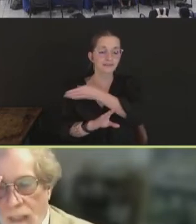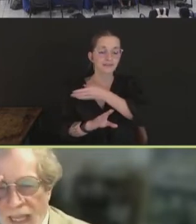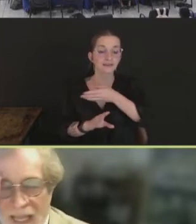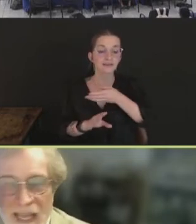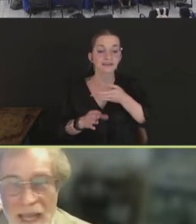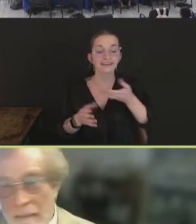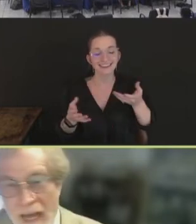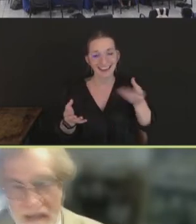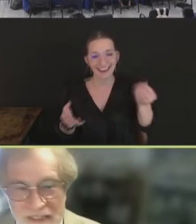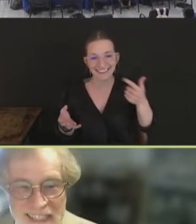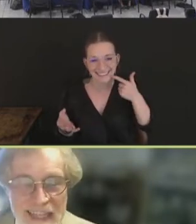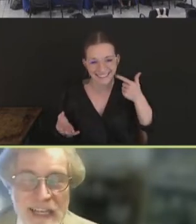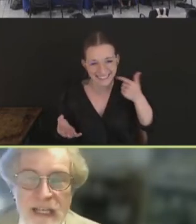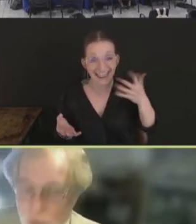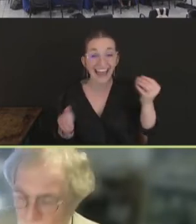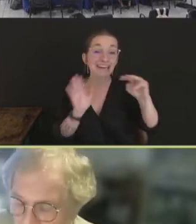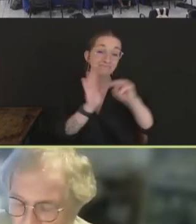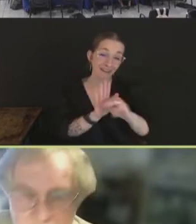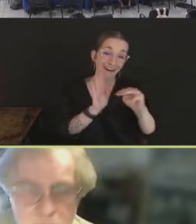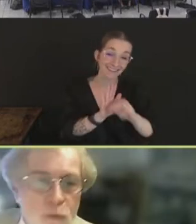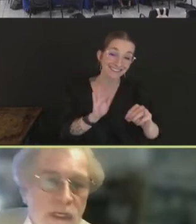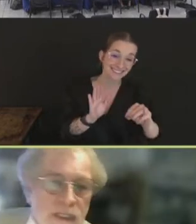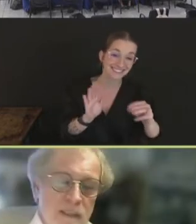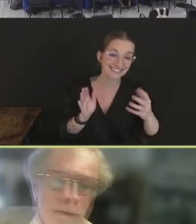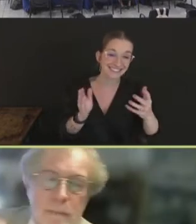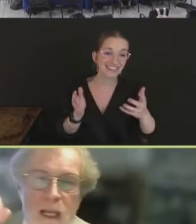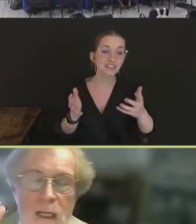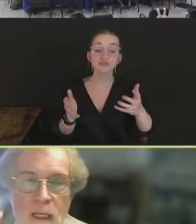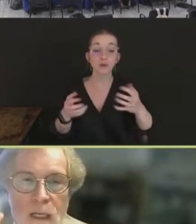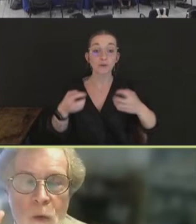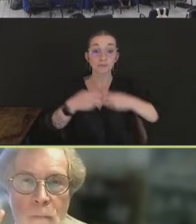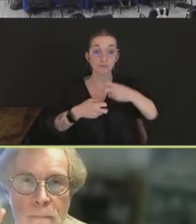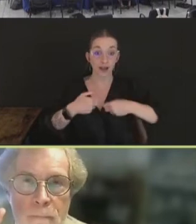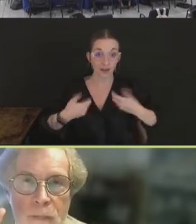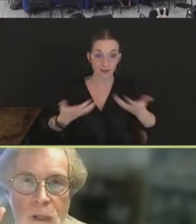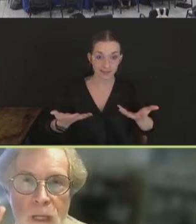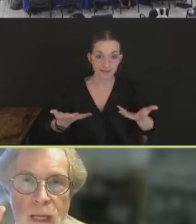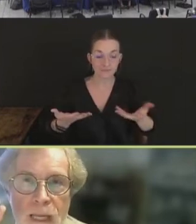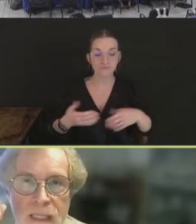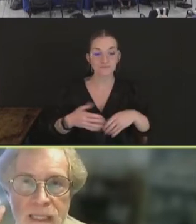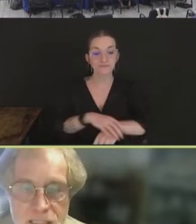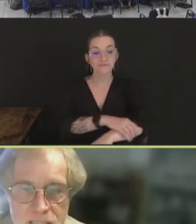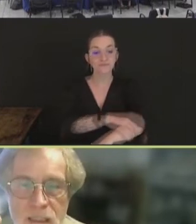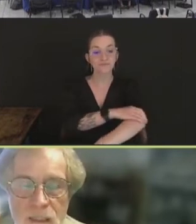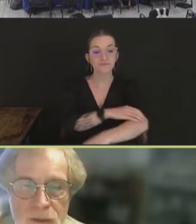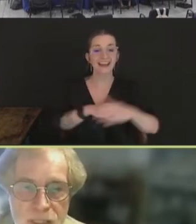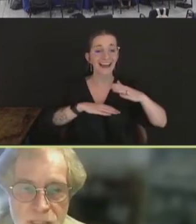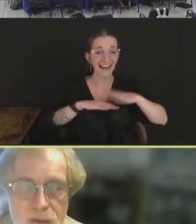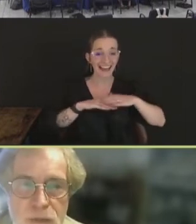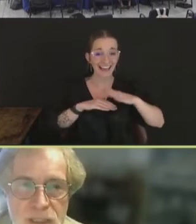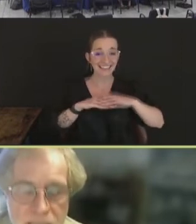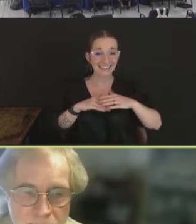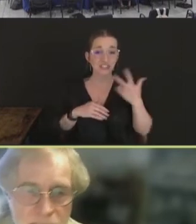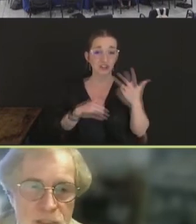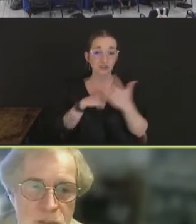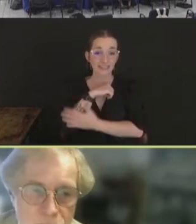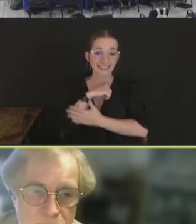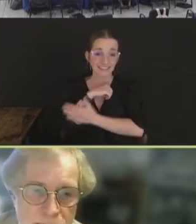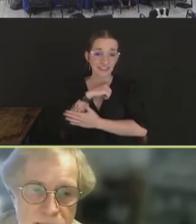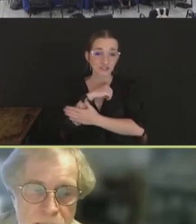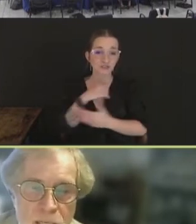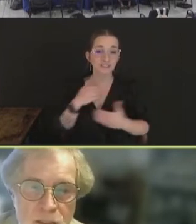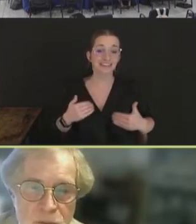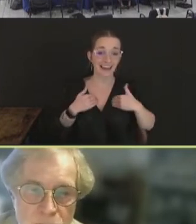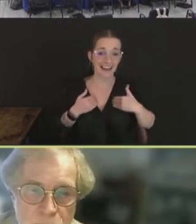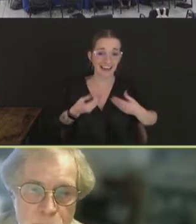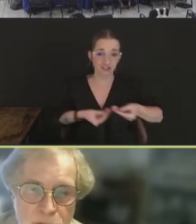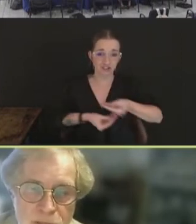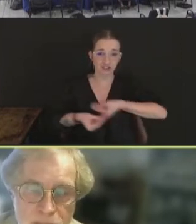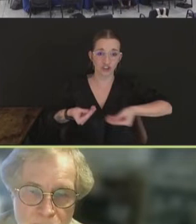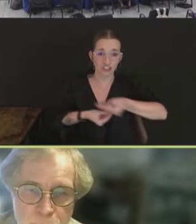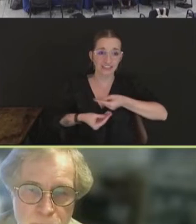So, the issue was, at least three countries had Circulating Derived Poliovirus outbreaks